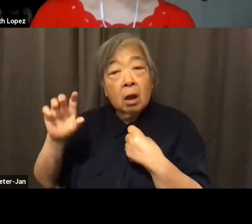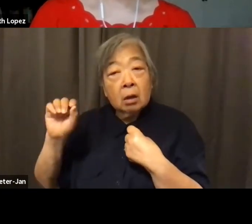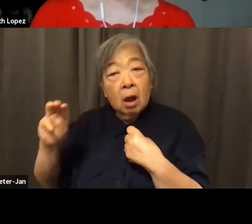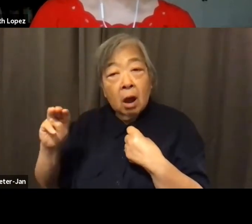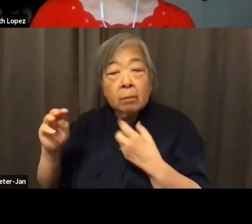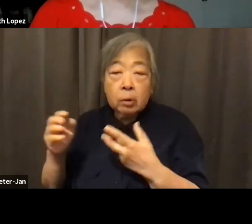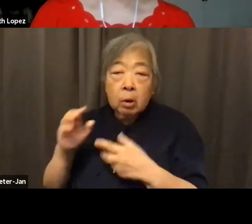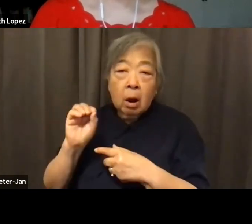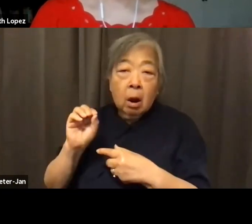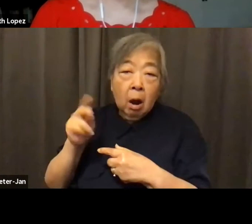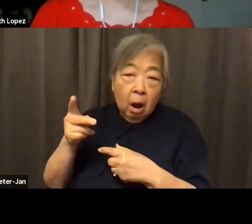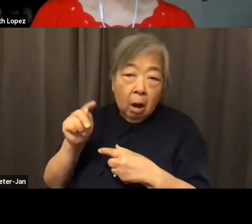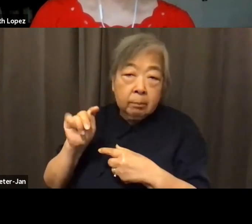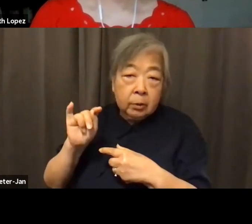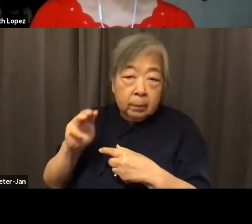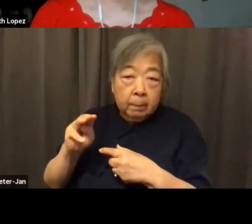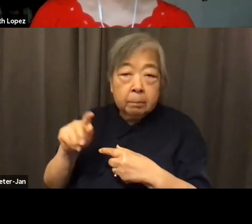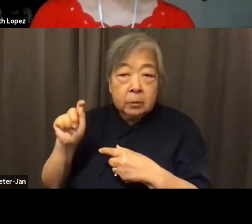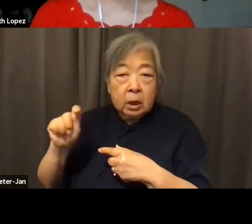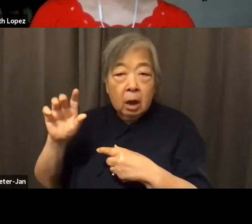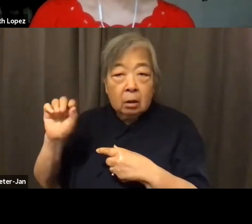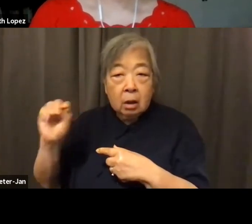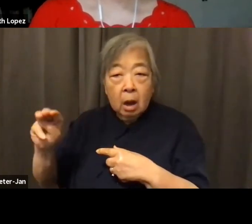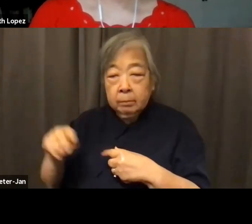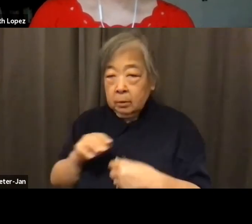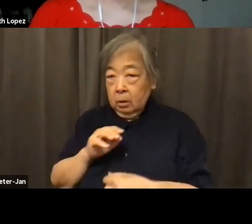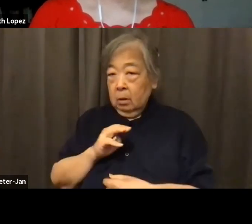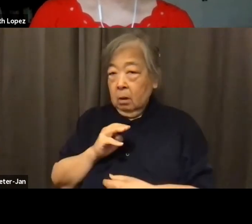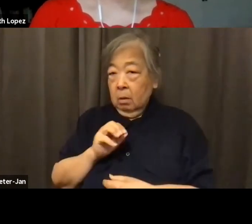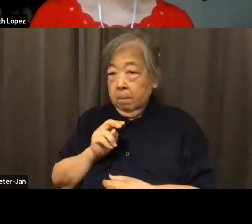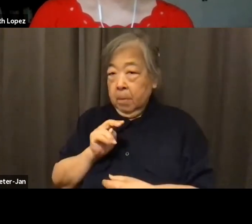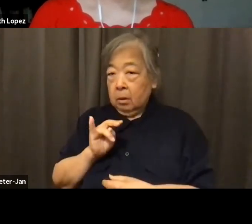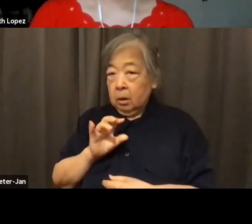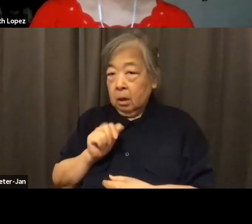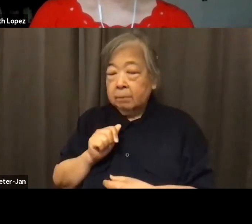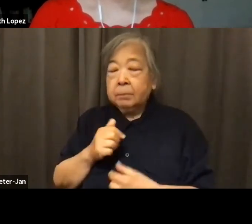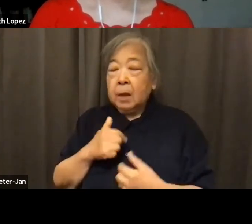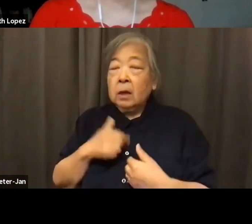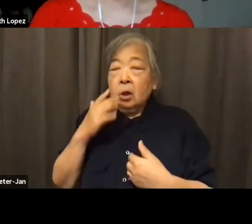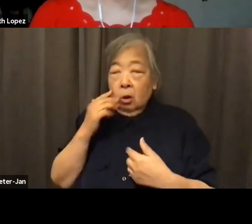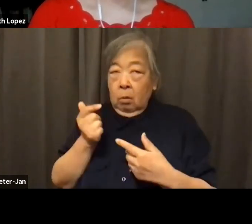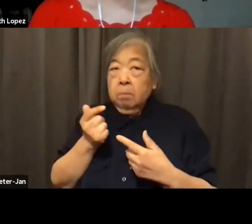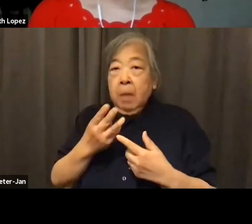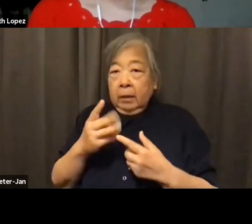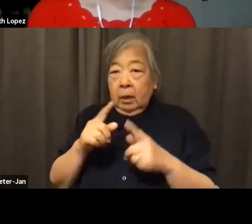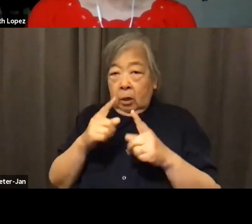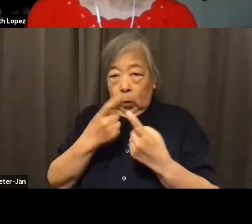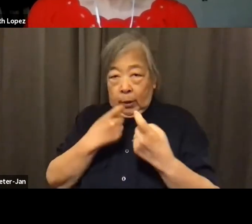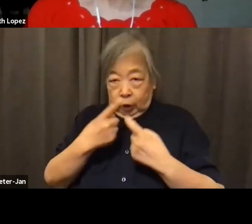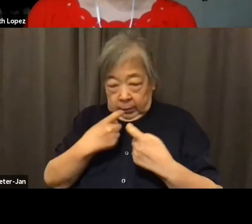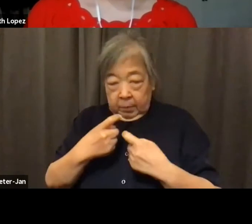Great, thank you three. And I know there was quite a few questions coming in about the slides and the resource